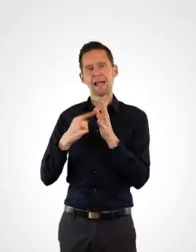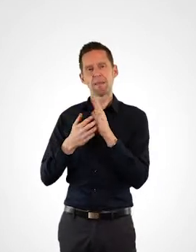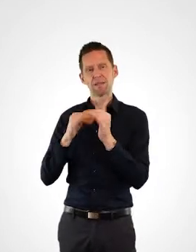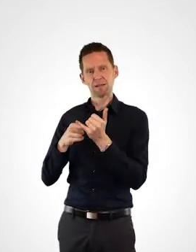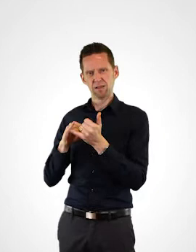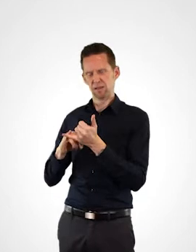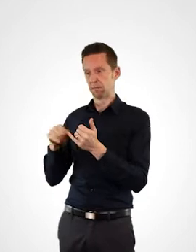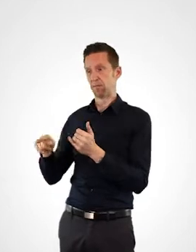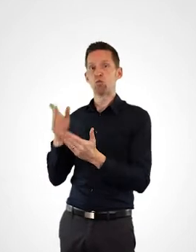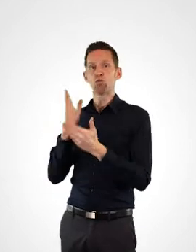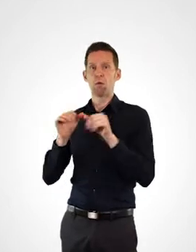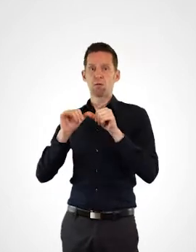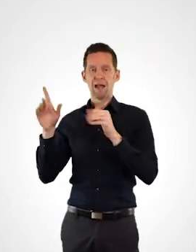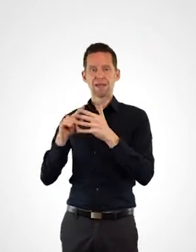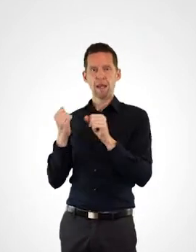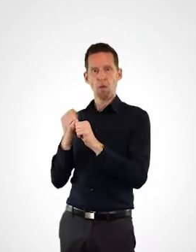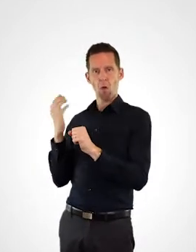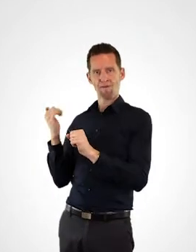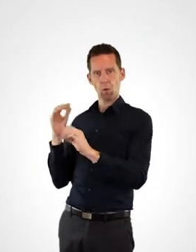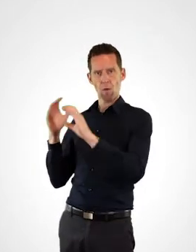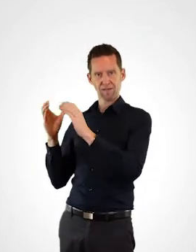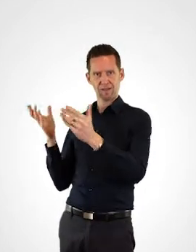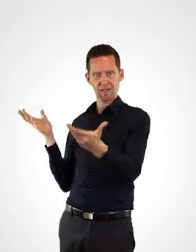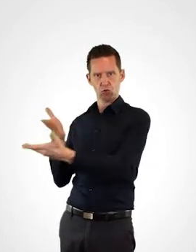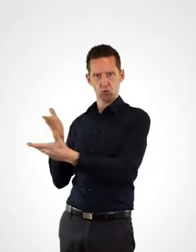and it's a really wonderful example of a conversation